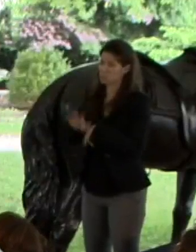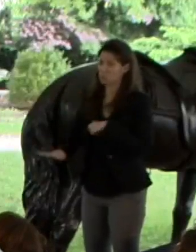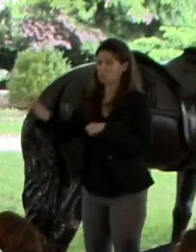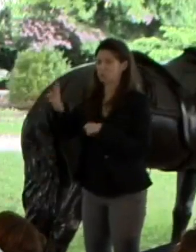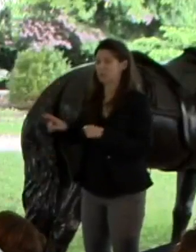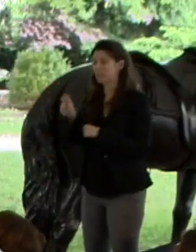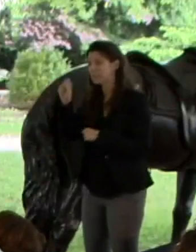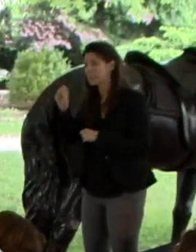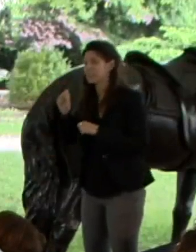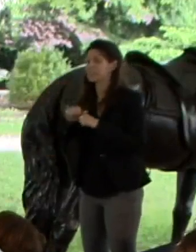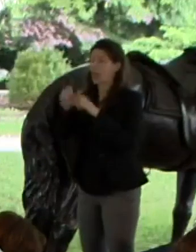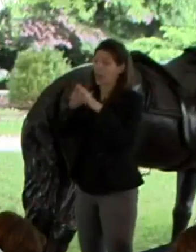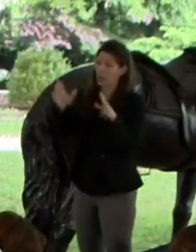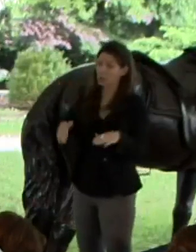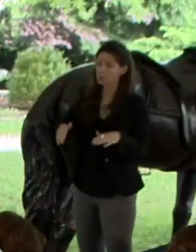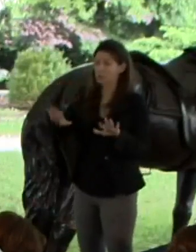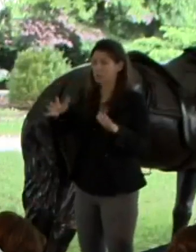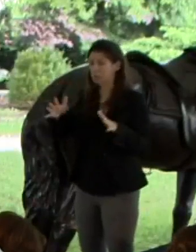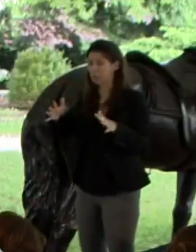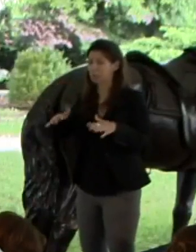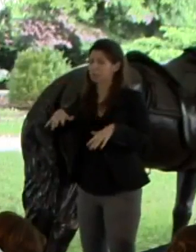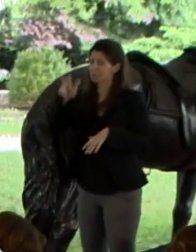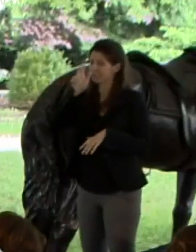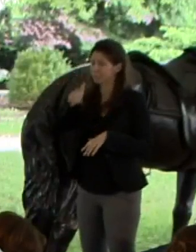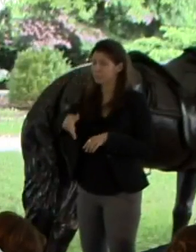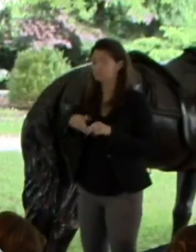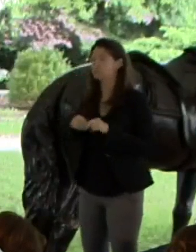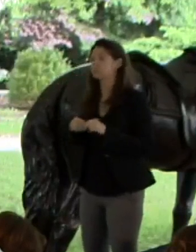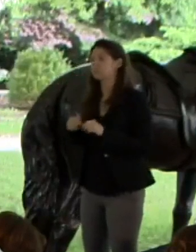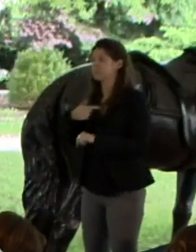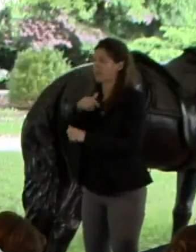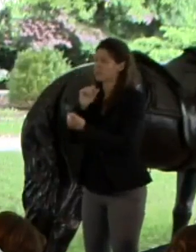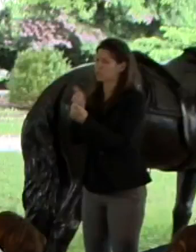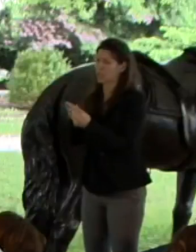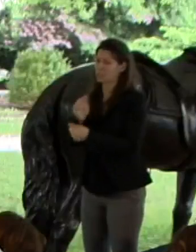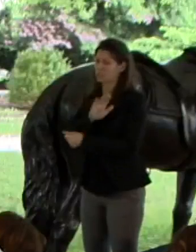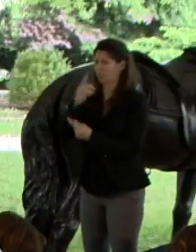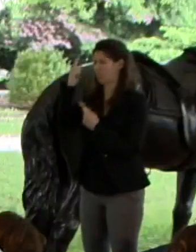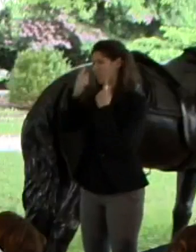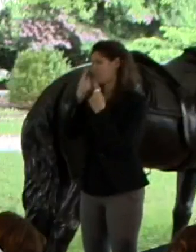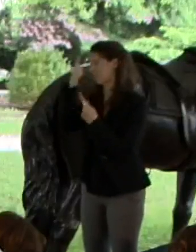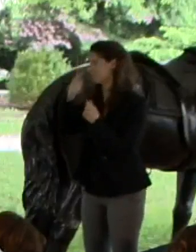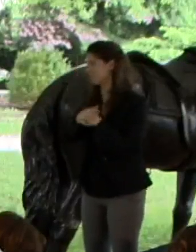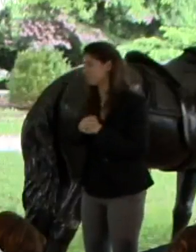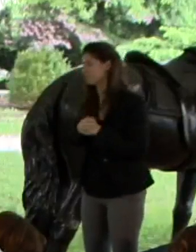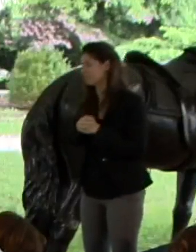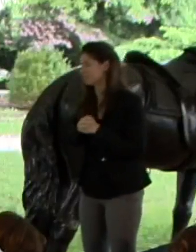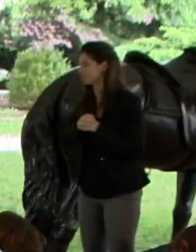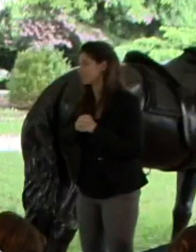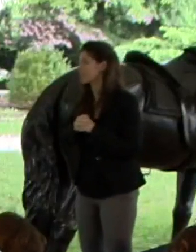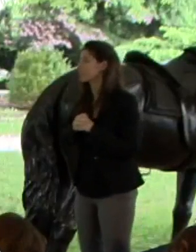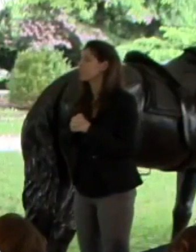IN THE NATION. IS THAT WORKING WELL? OR VANISHING AFFORDABLE HOUSING